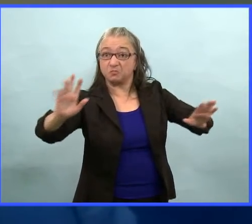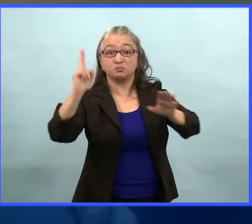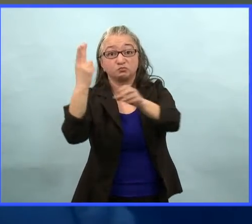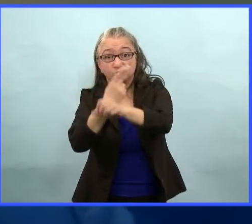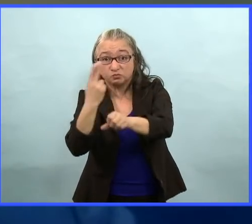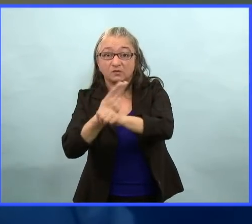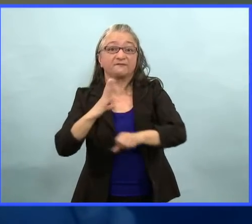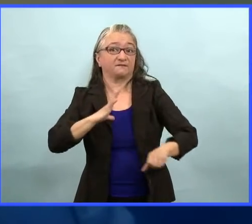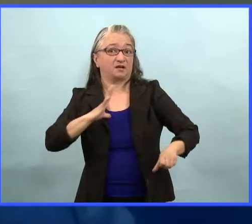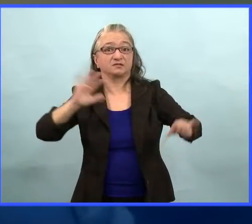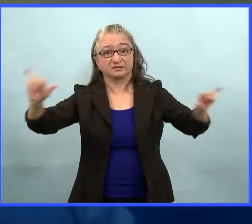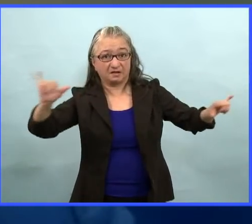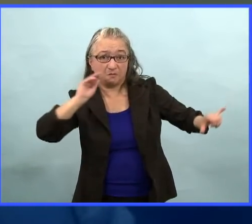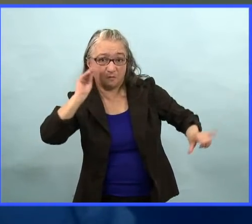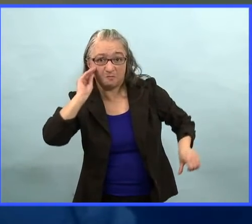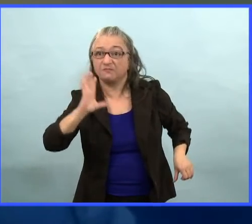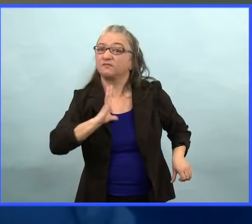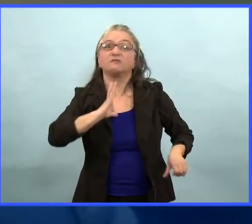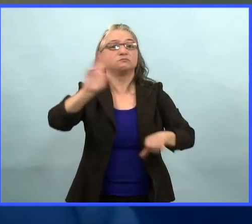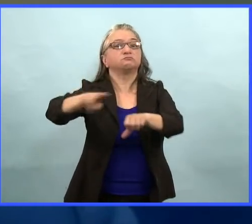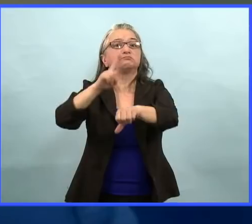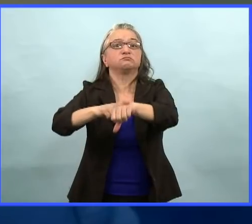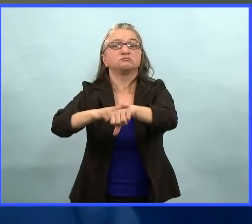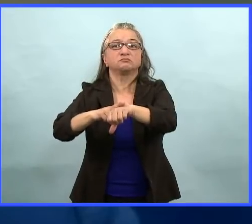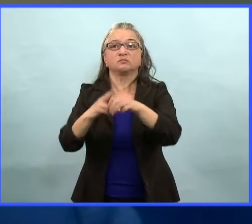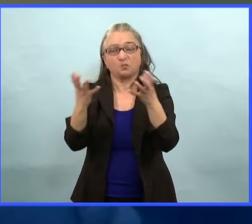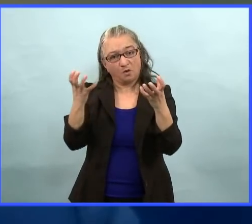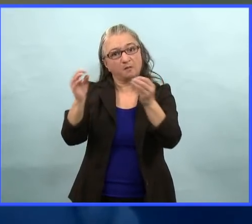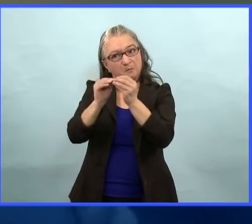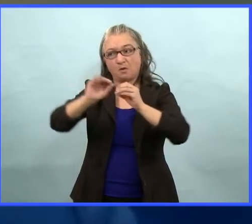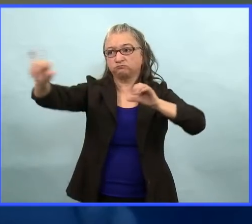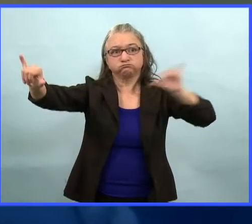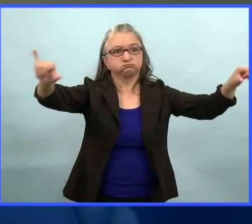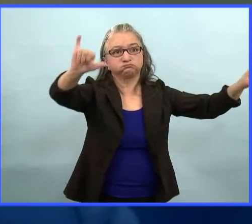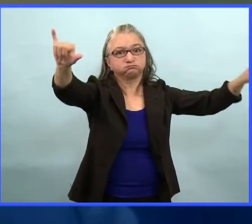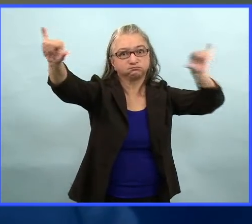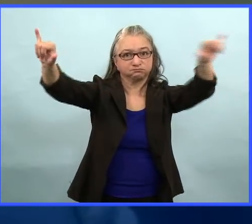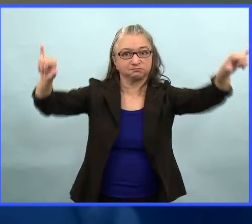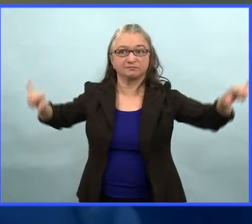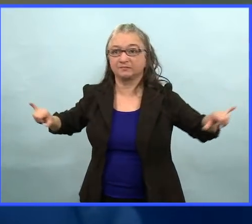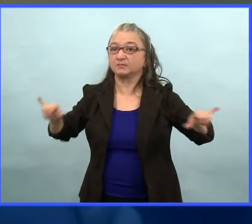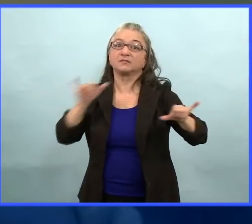and and we're looking at that actively uh ideally we would like to increase the numbers there yes